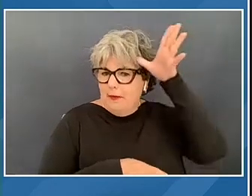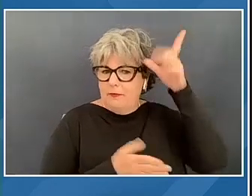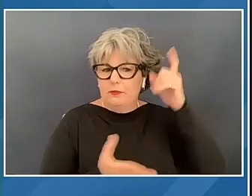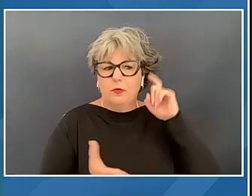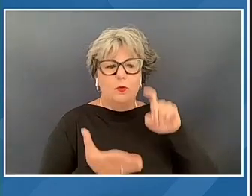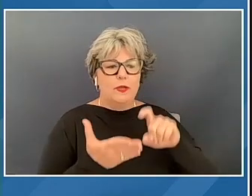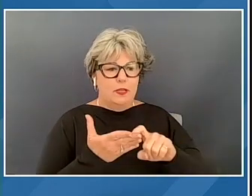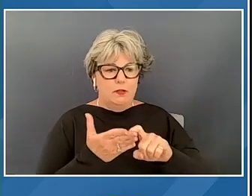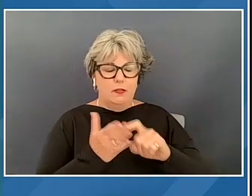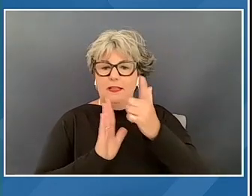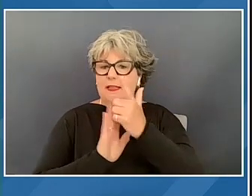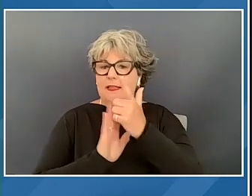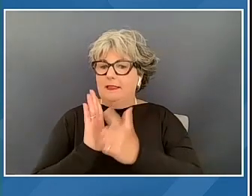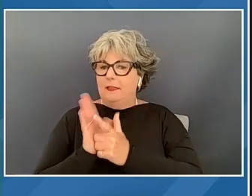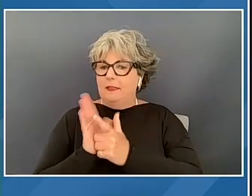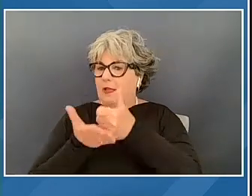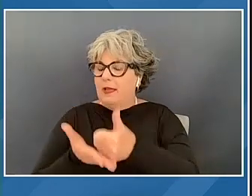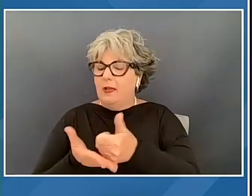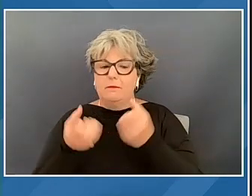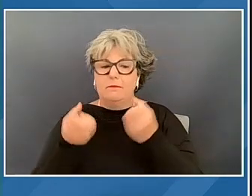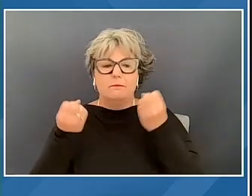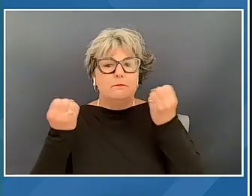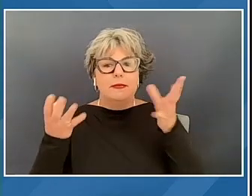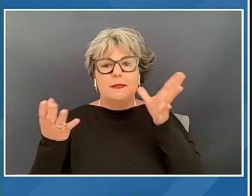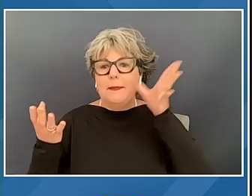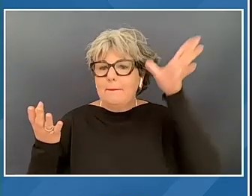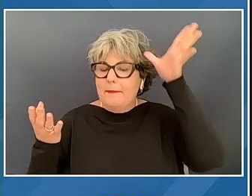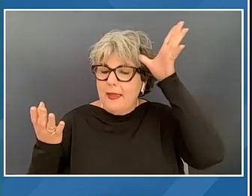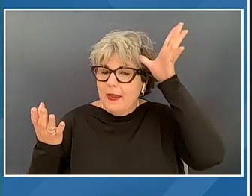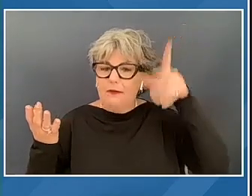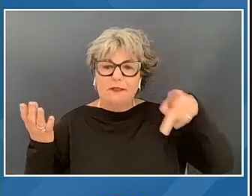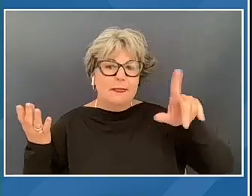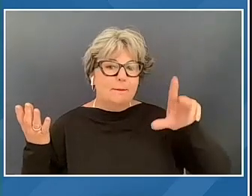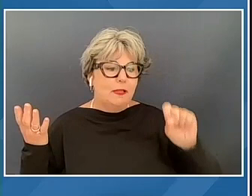community lots of Parent PLUS borrowers who are extremely low income, who cannot